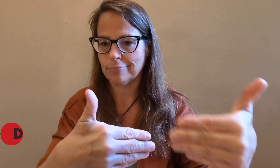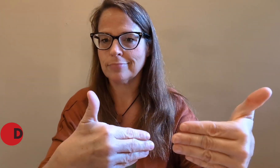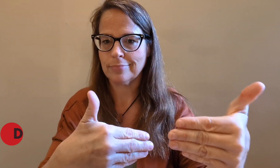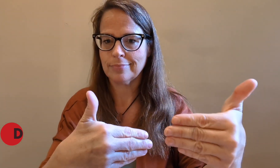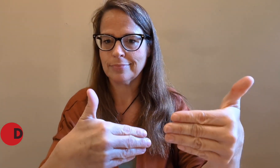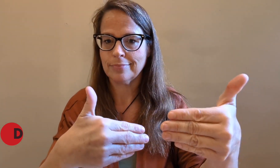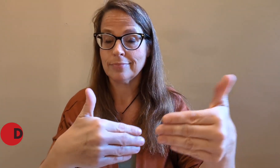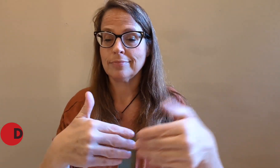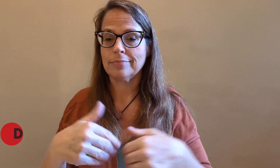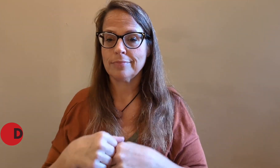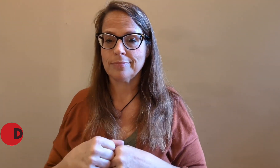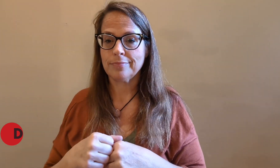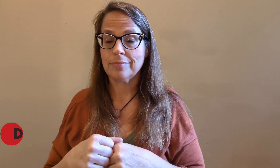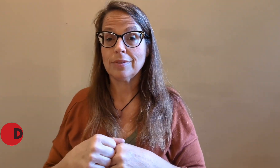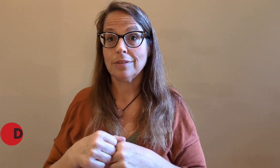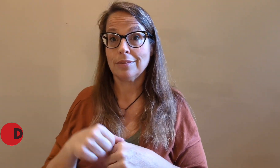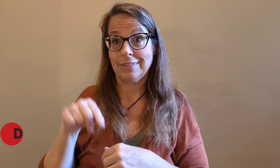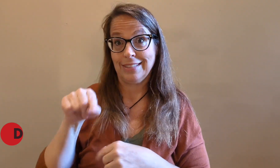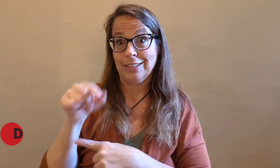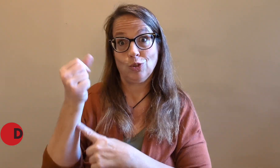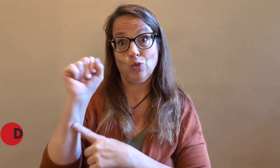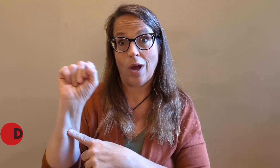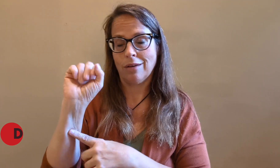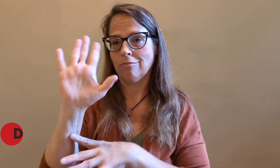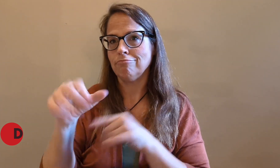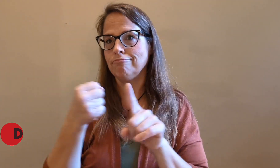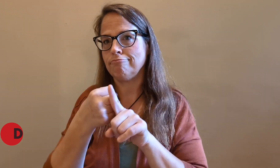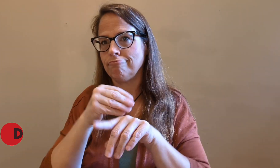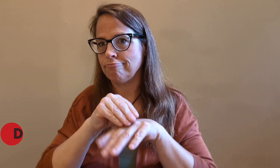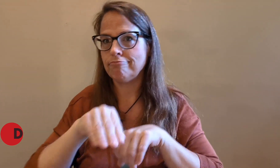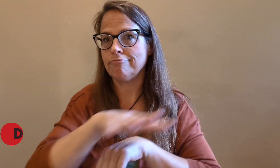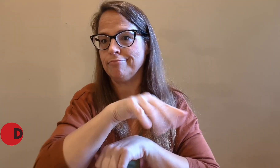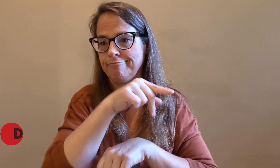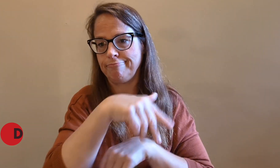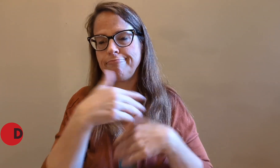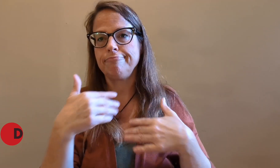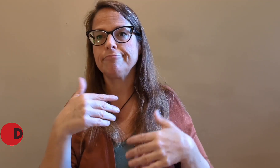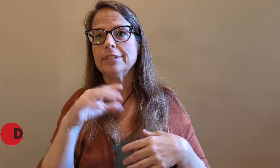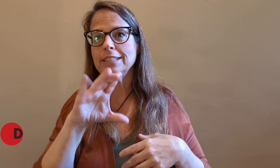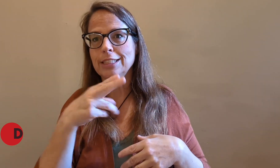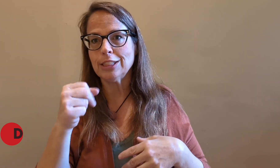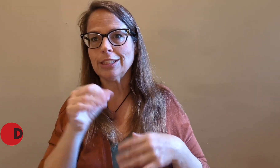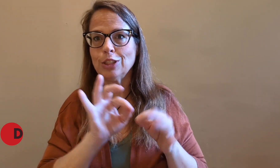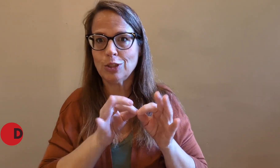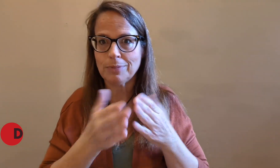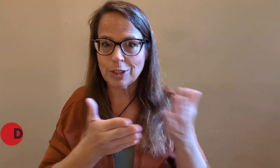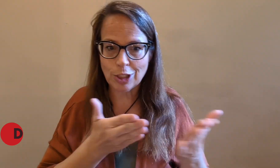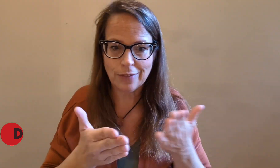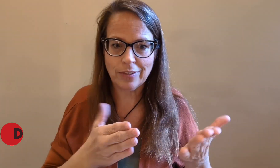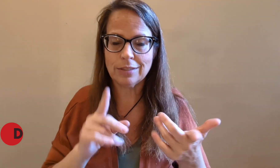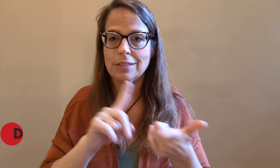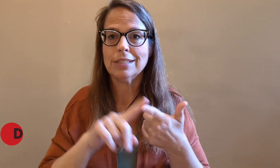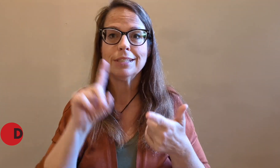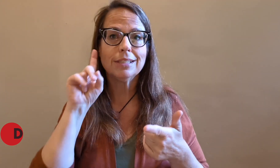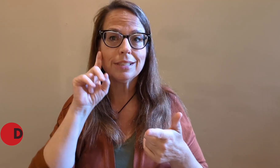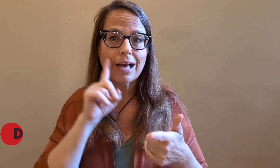This strike affected CHS interpreting services, Deafblind intervenor